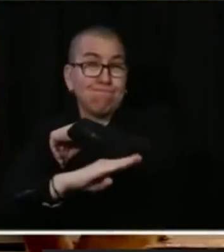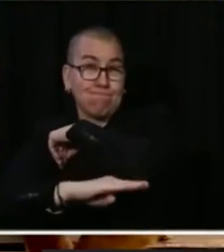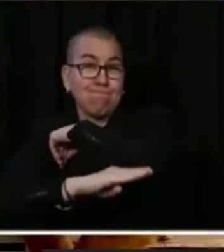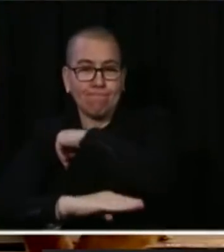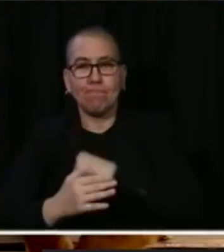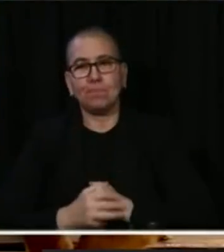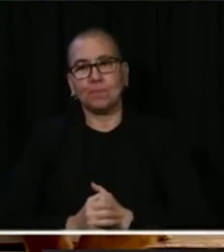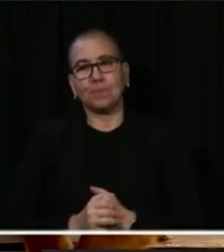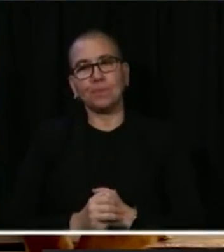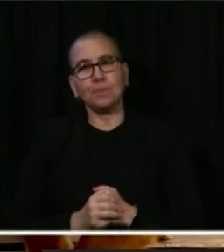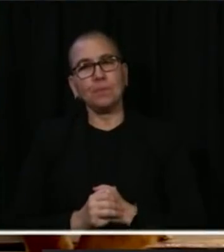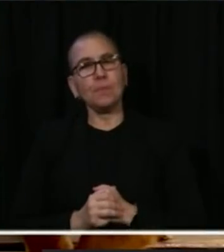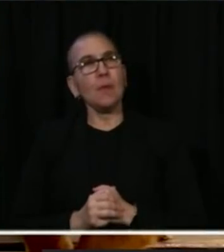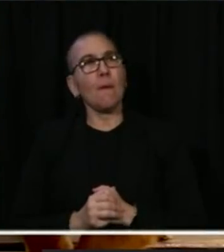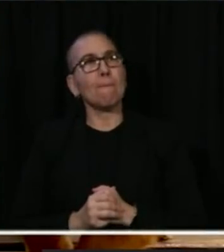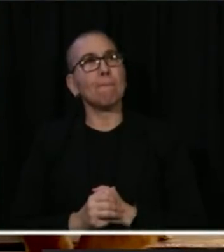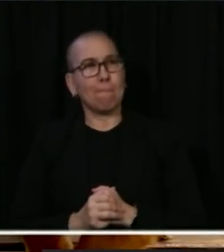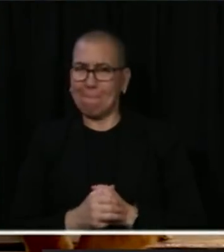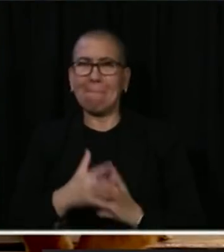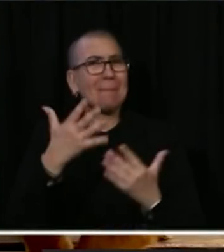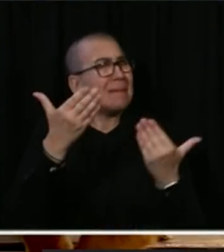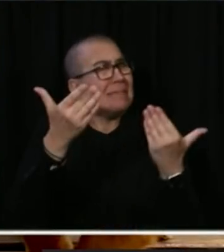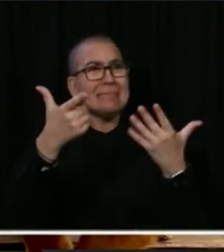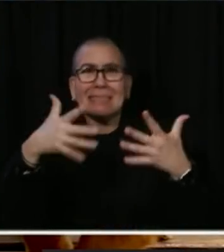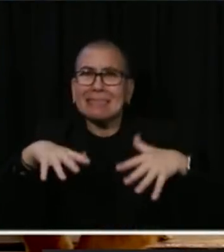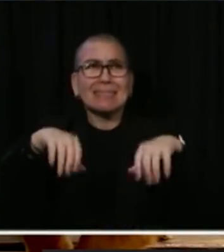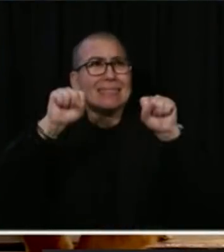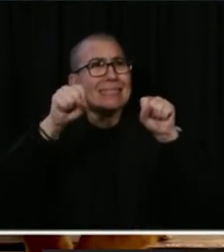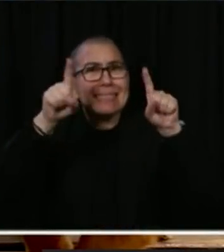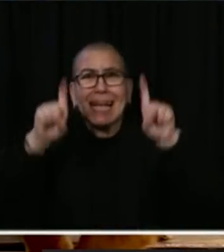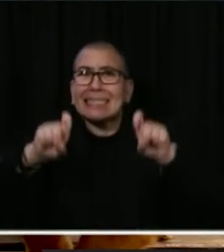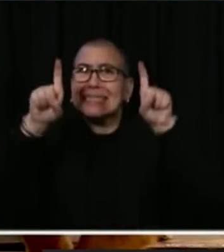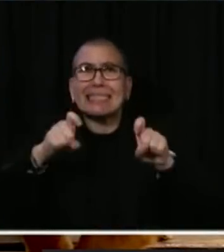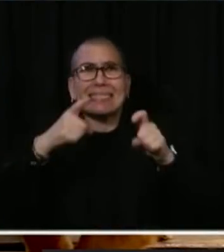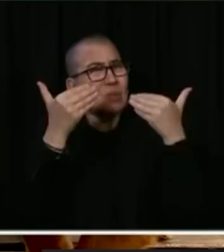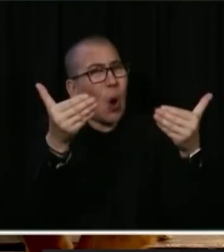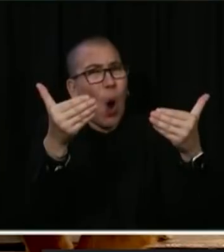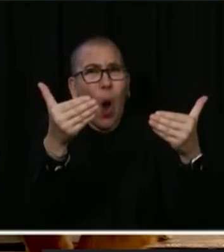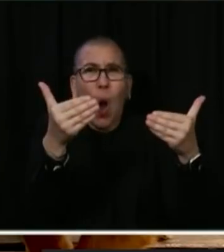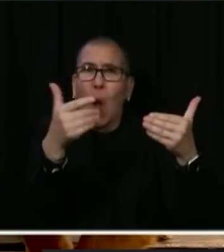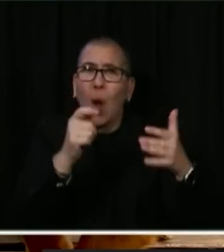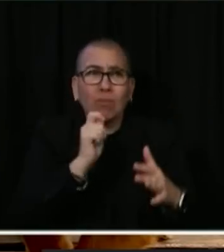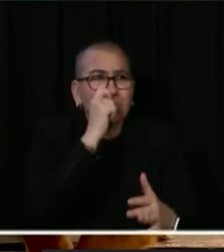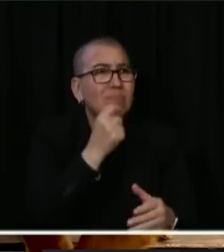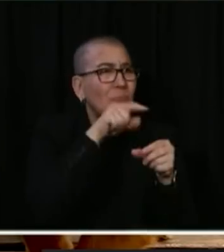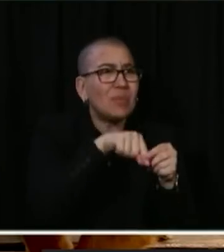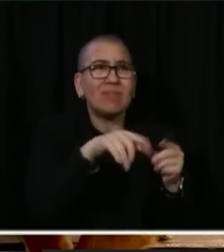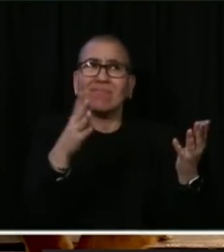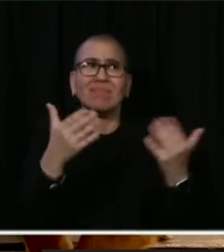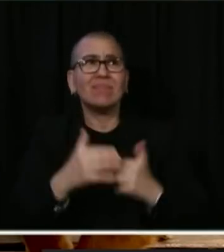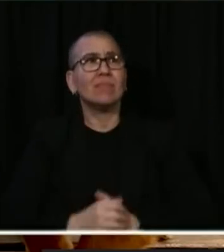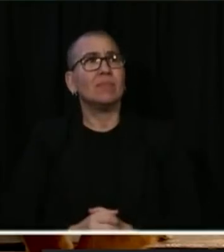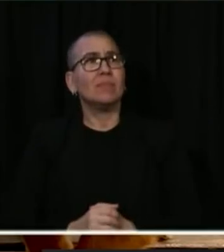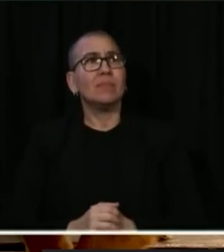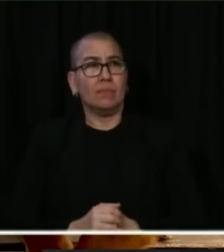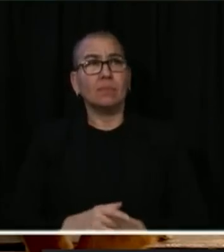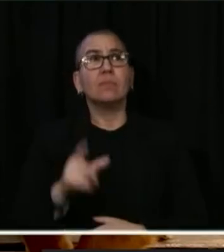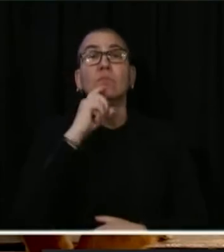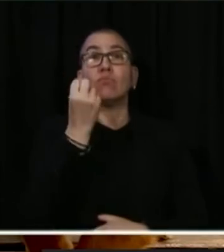PERSON LEARNING. WE WILL CONTINUE THIS WITH MOST SCHOOLS AND SKI THEIR PLANS IN JUNE AND THEN IT WILL EXPIRE AND